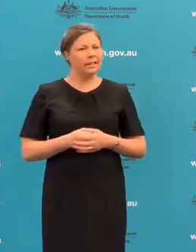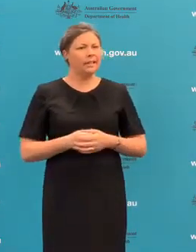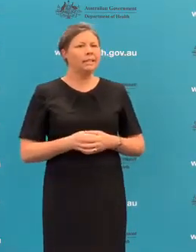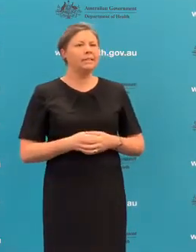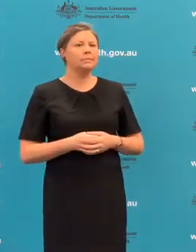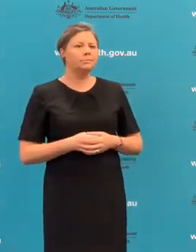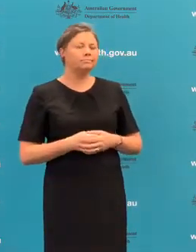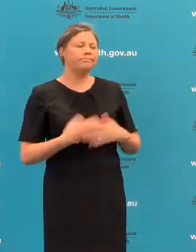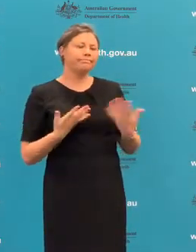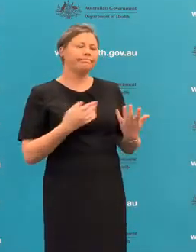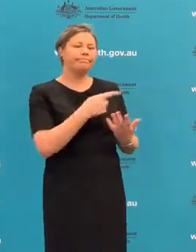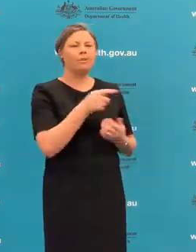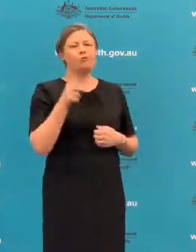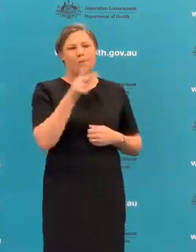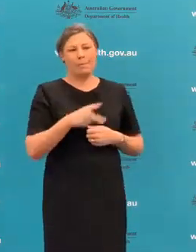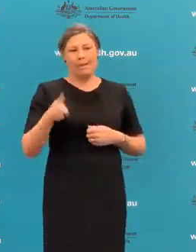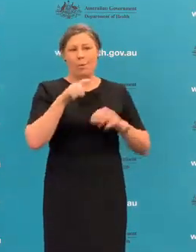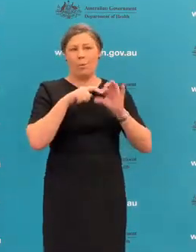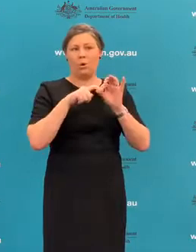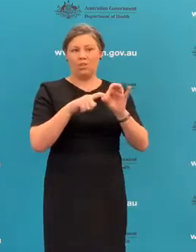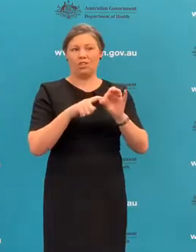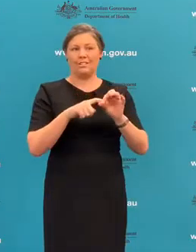images overnight of a massive pool party